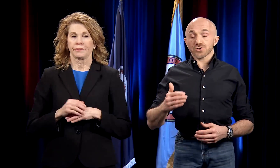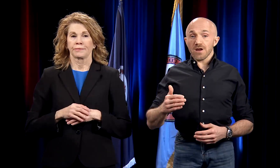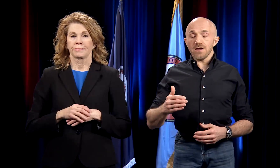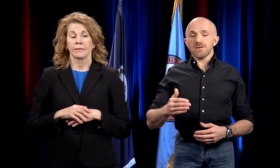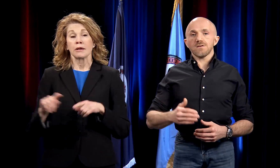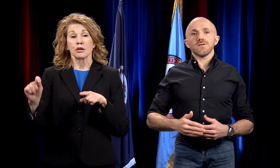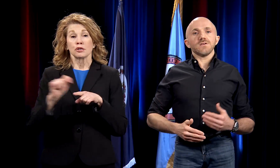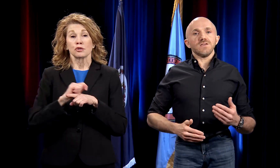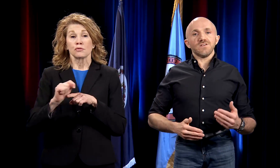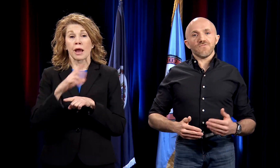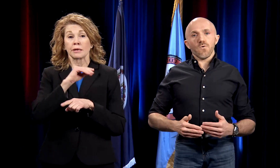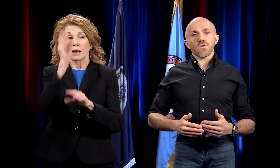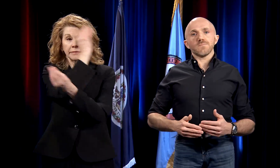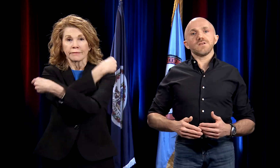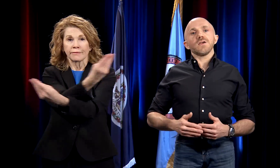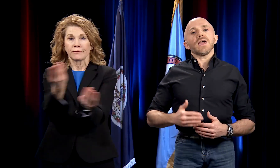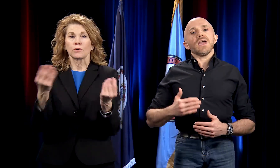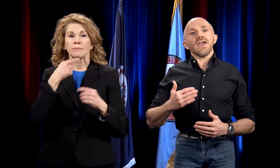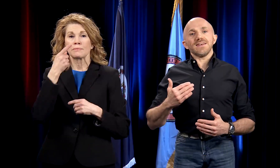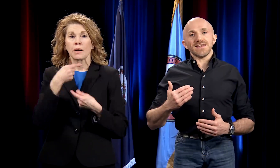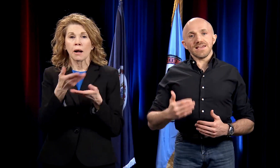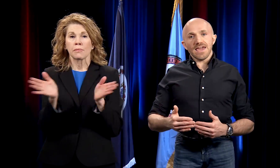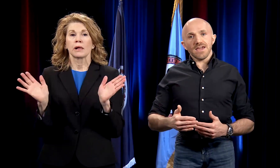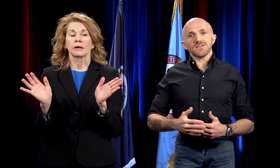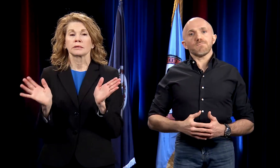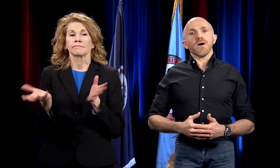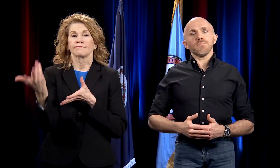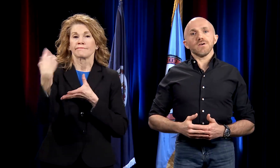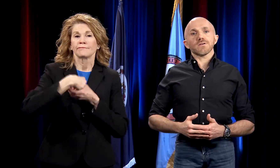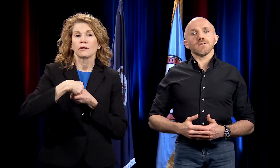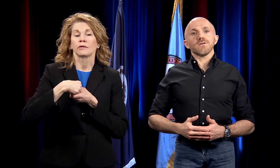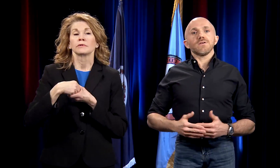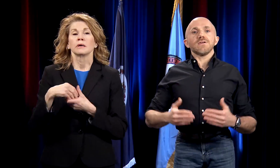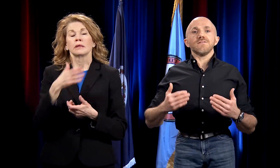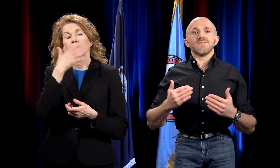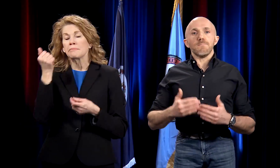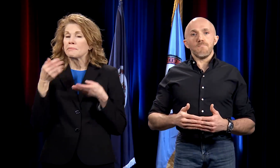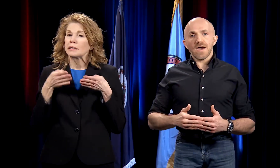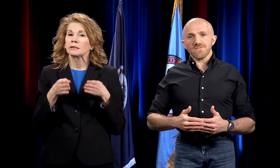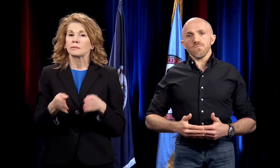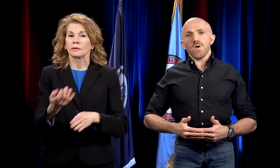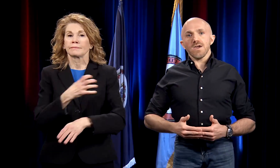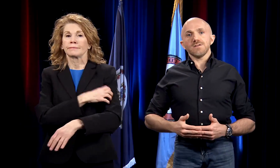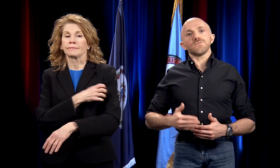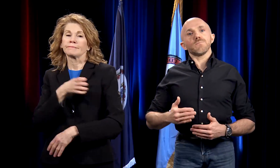trained, informed, and engaged public is the best way to